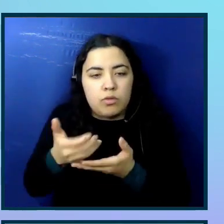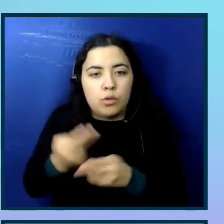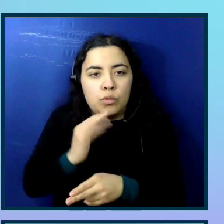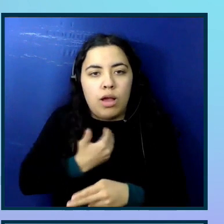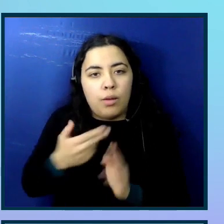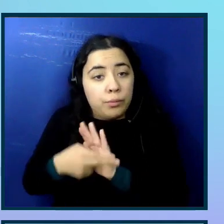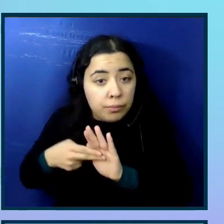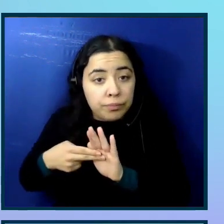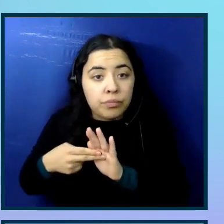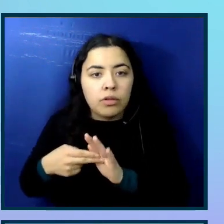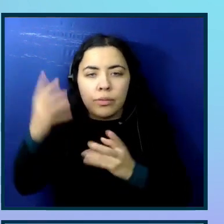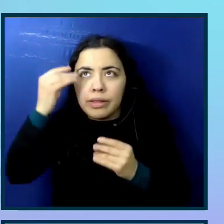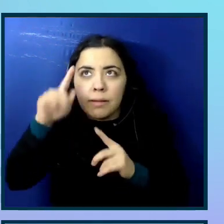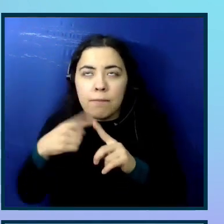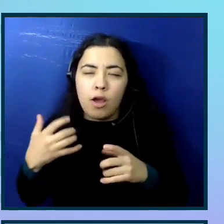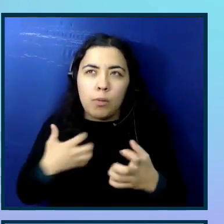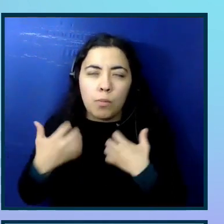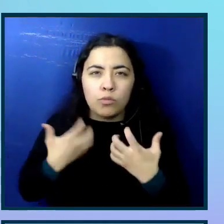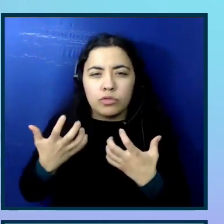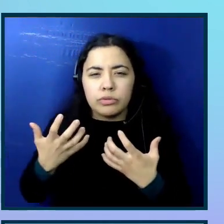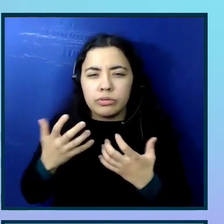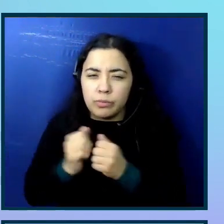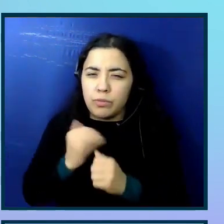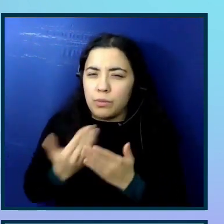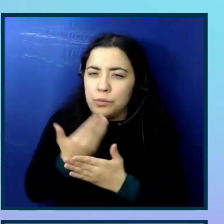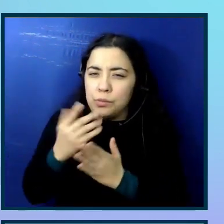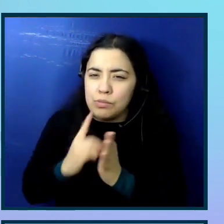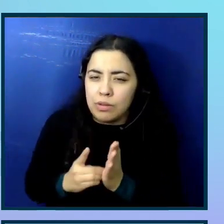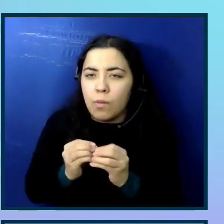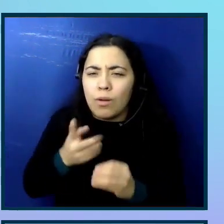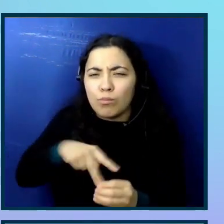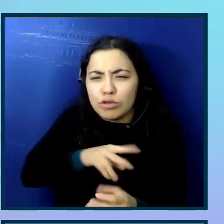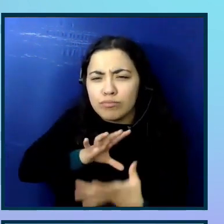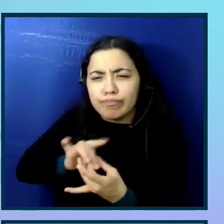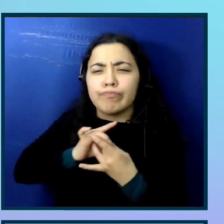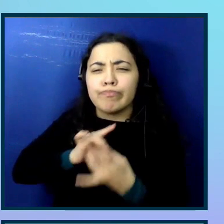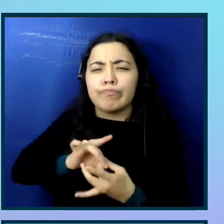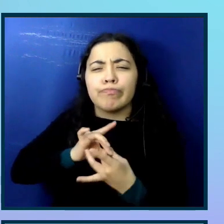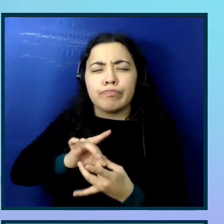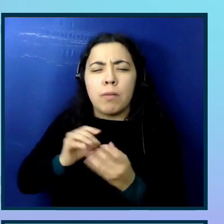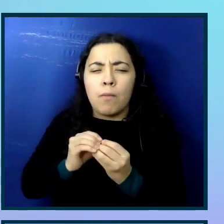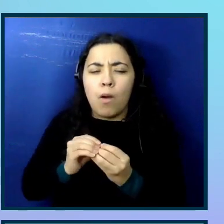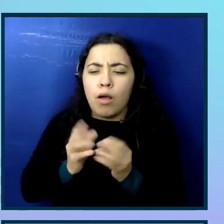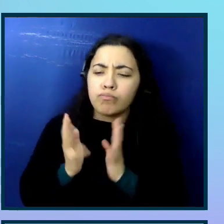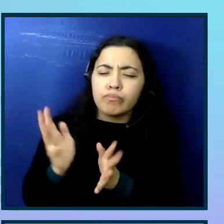emotionally with our new designs. We wanted to promote this provisional, purposeful, and intuitive dynamic.